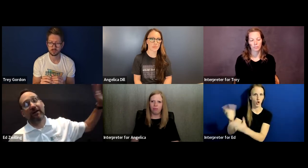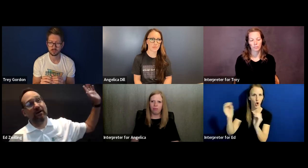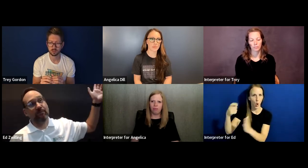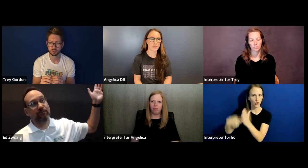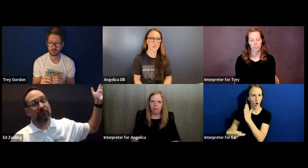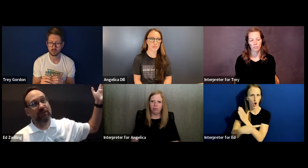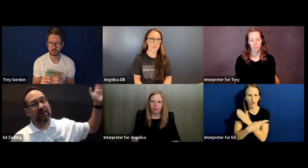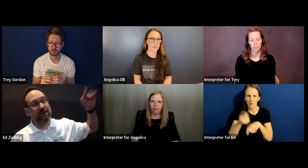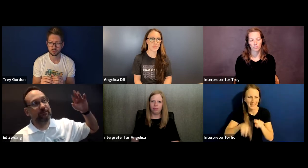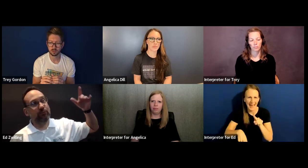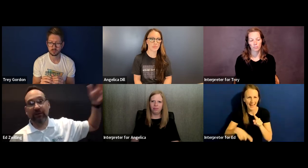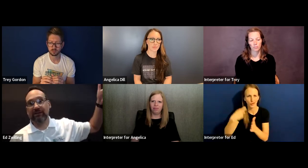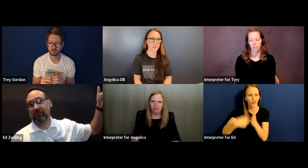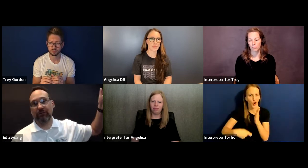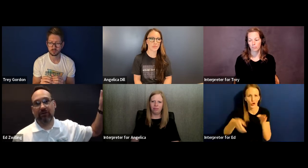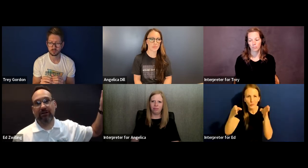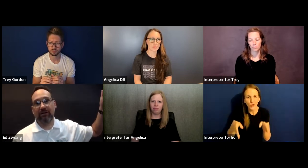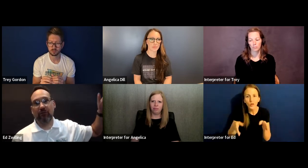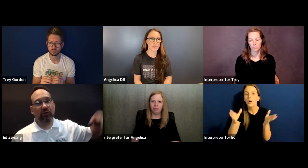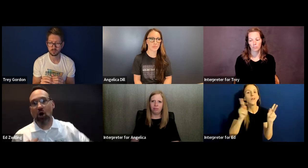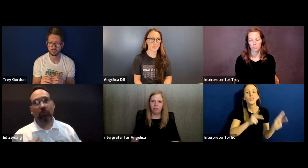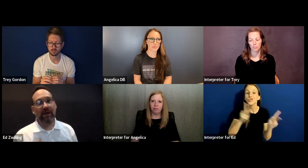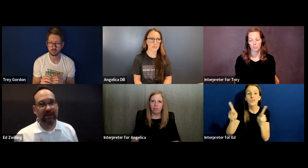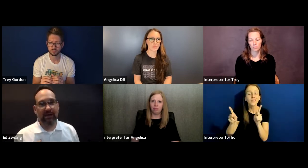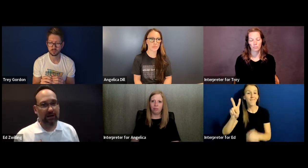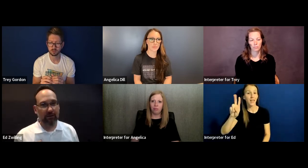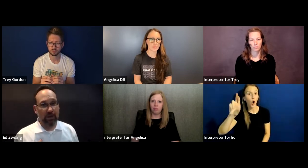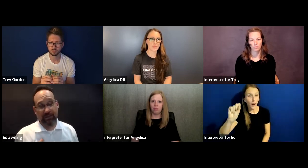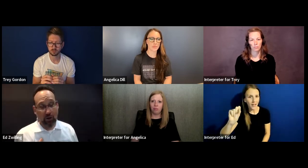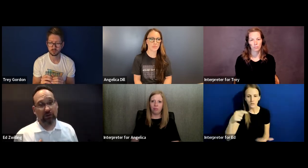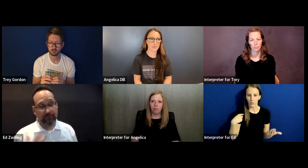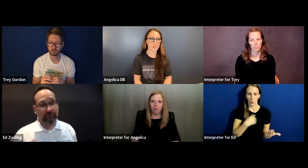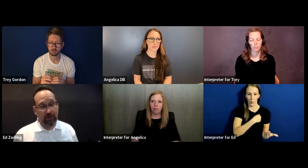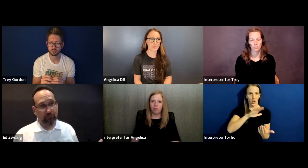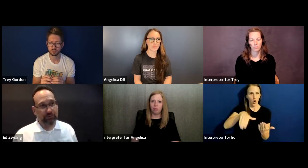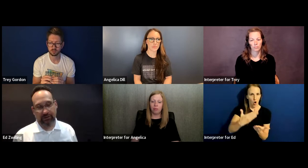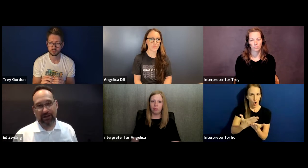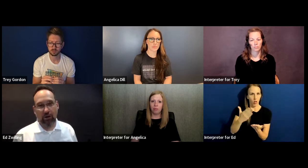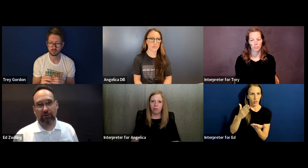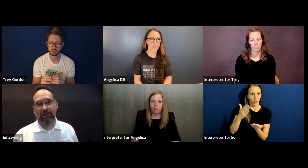um the uh relay service on our telephone we all pay uh they call it unfortunately they call it